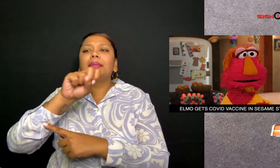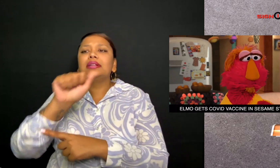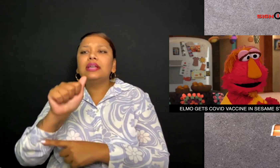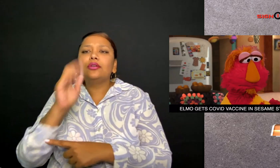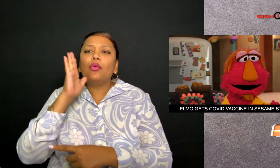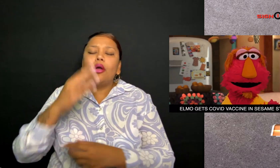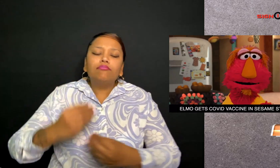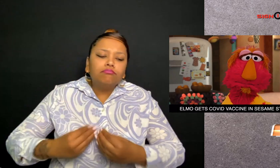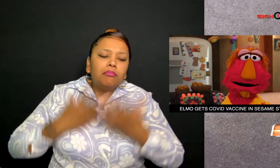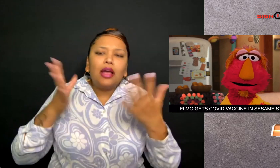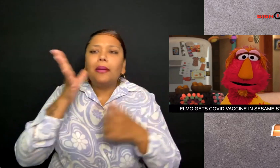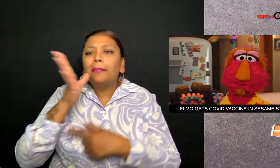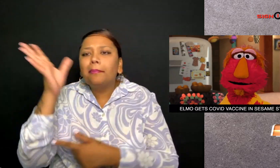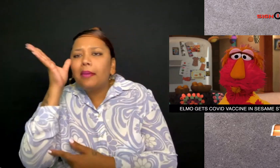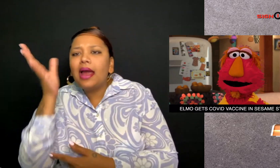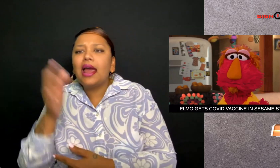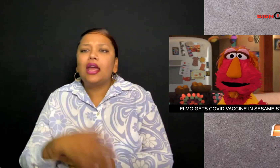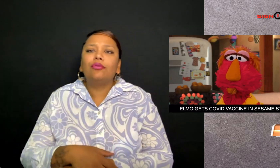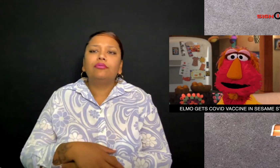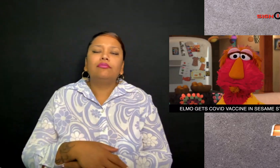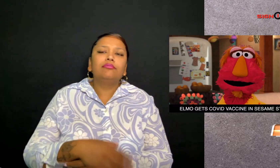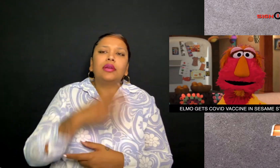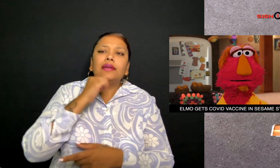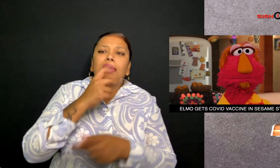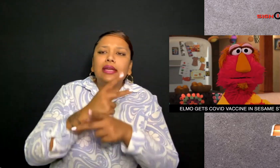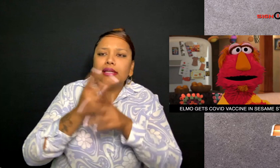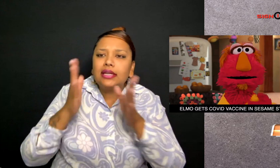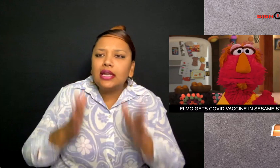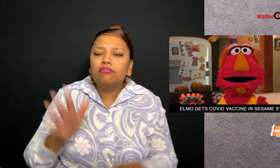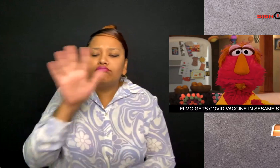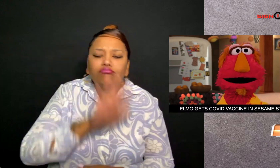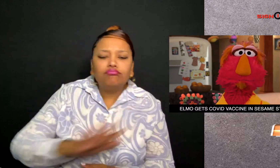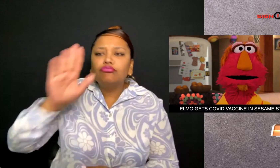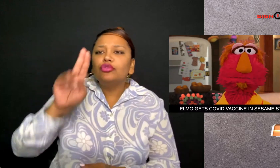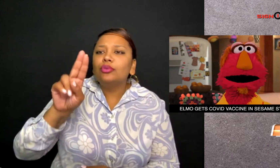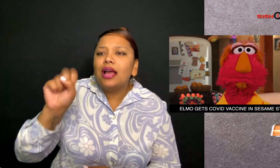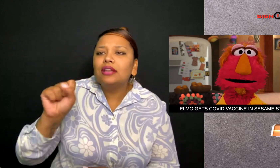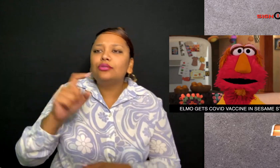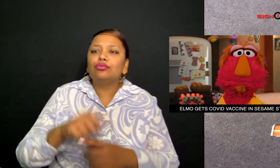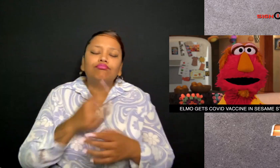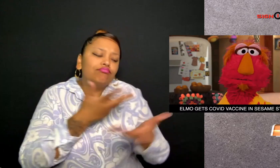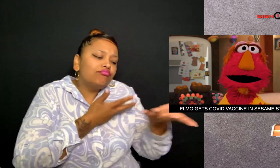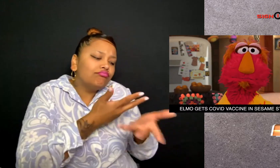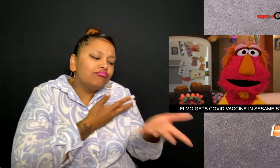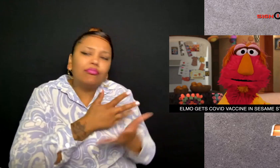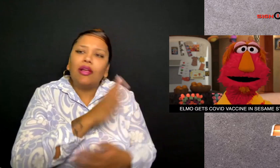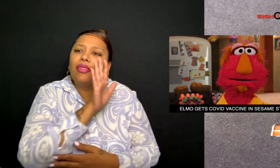a Sesame workshop spokeswoman says they hope the PSA will inspire parents and caregivers